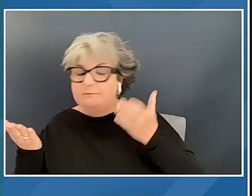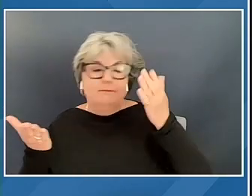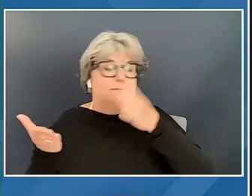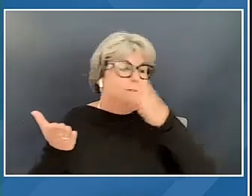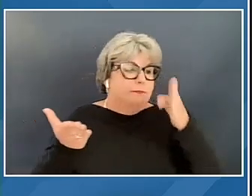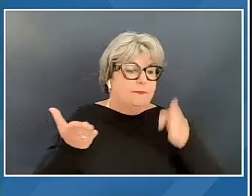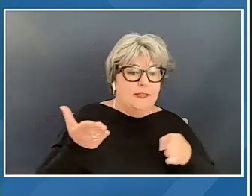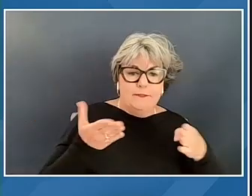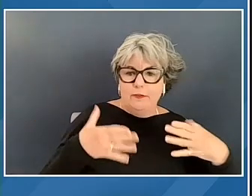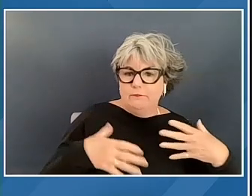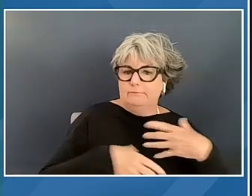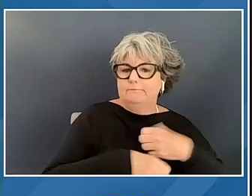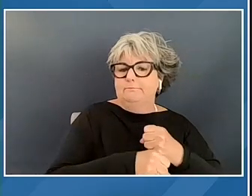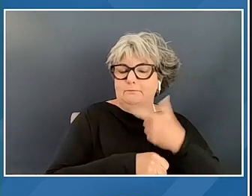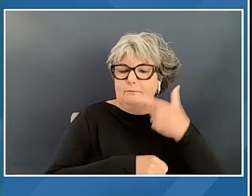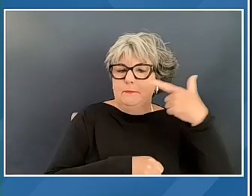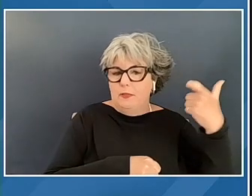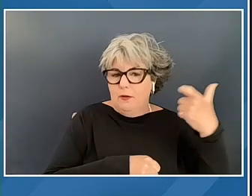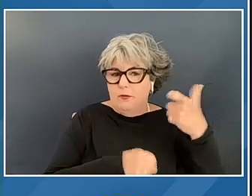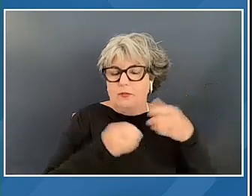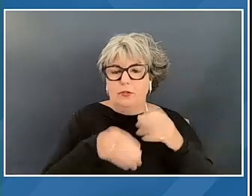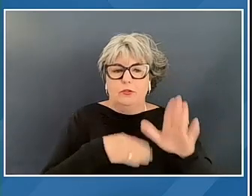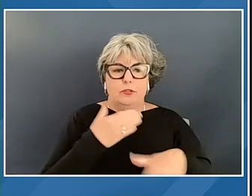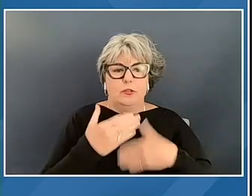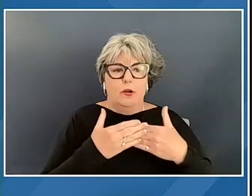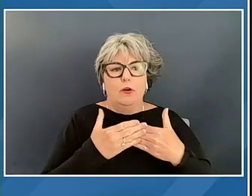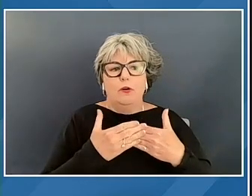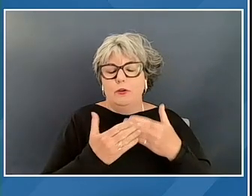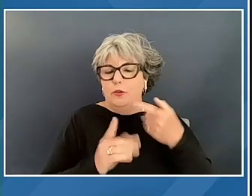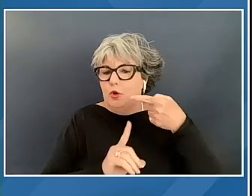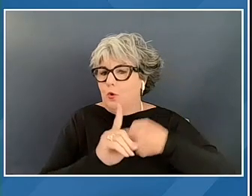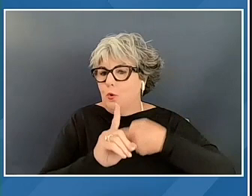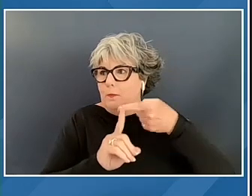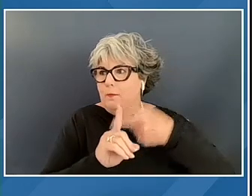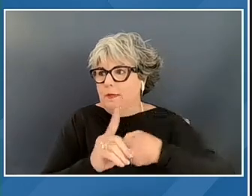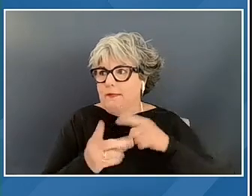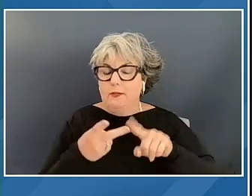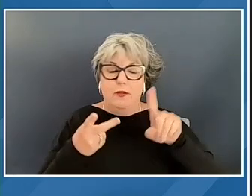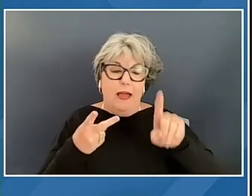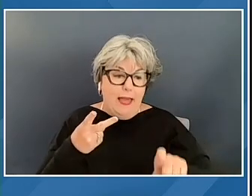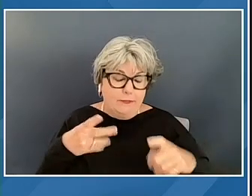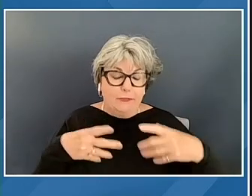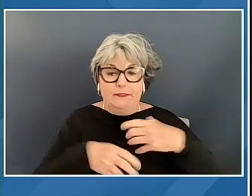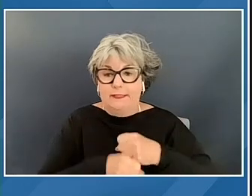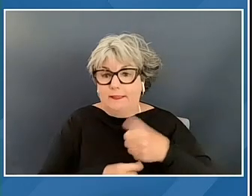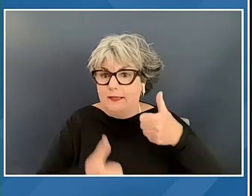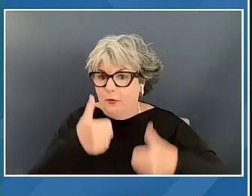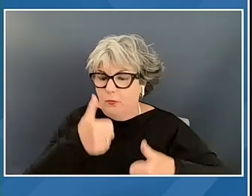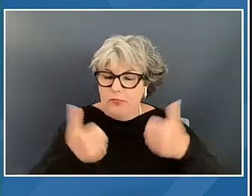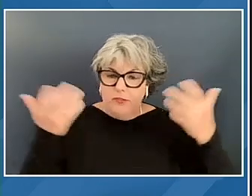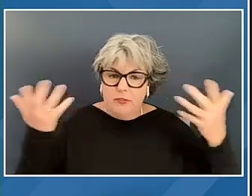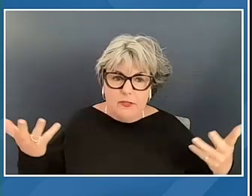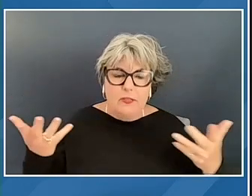because consolidating loses all of your eligible months. And then they've been told you have to consolidate. They've been told they have to submit